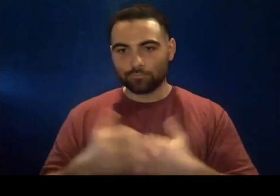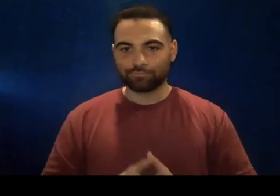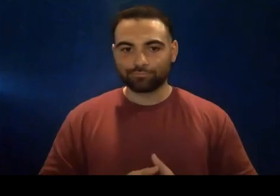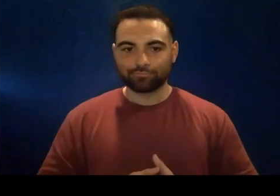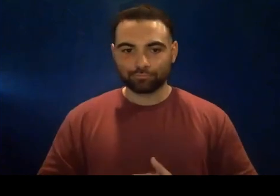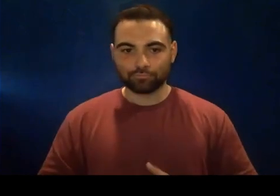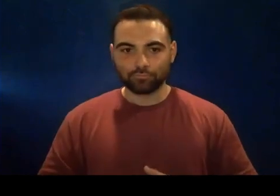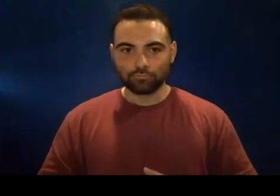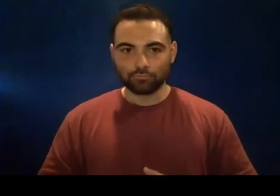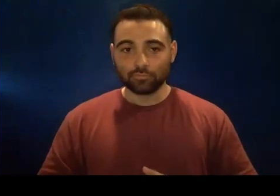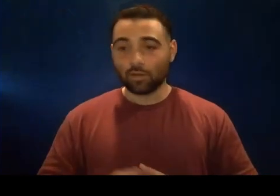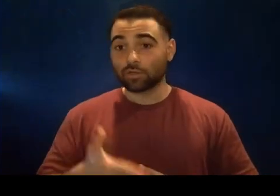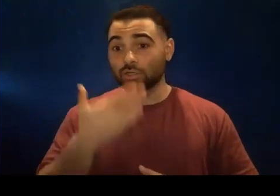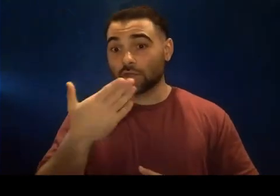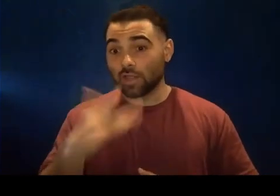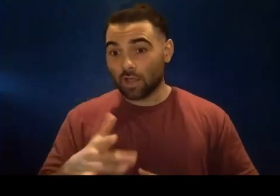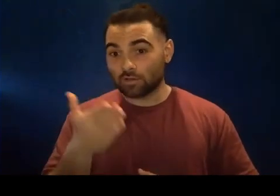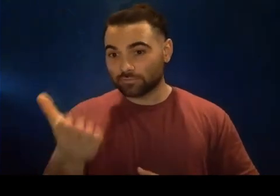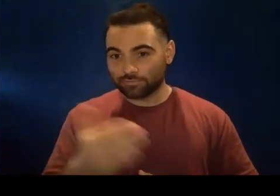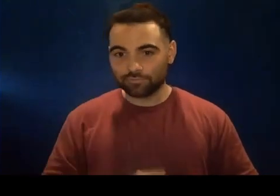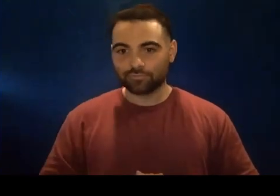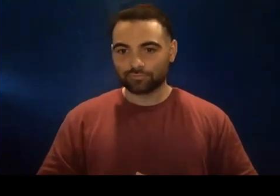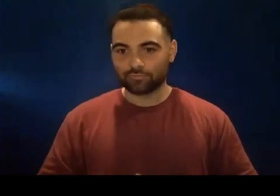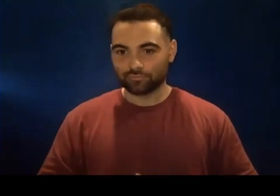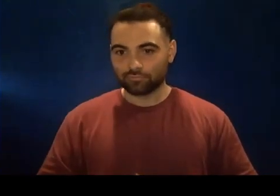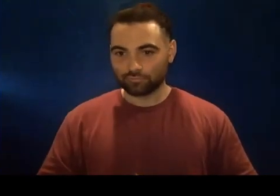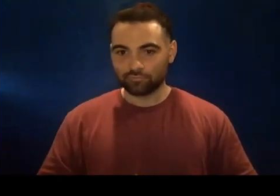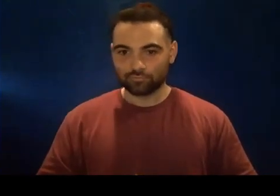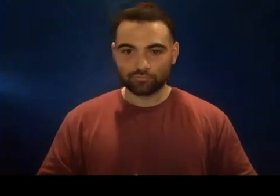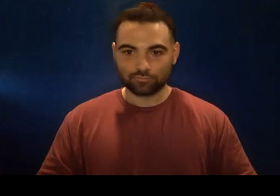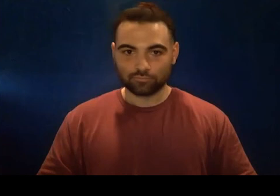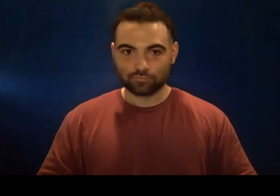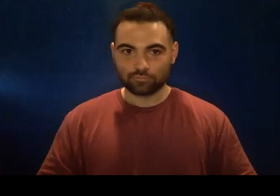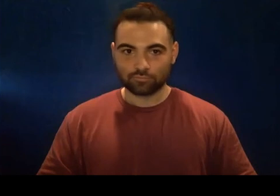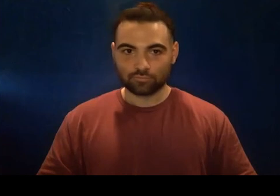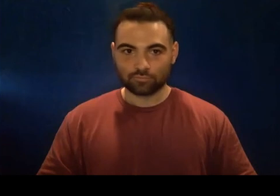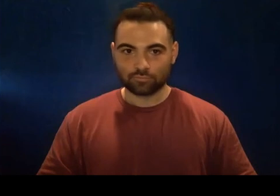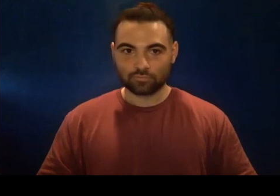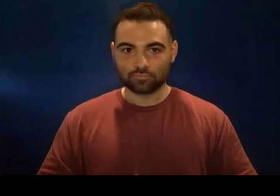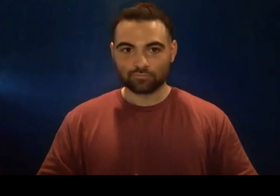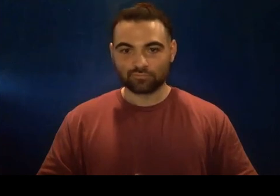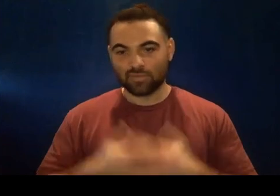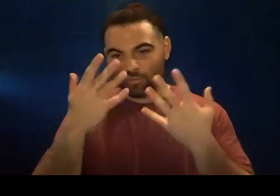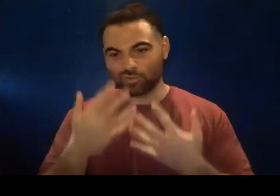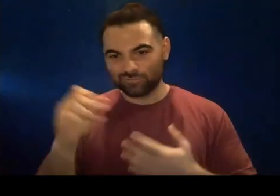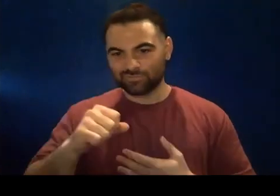Well, best of luck to you in those projects. And unfortunately, I agree with your last point.